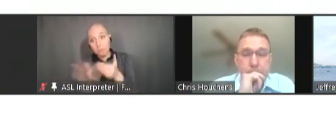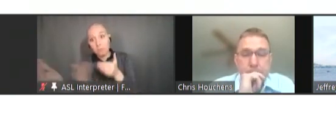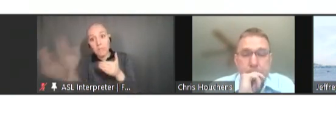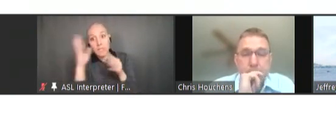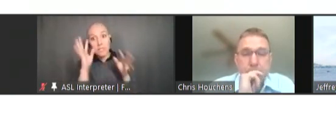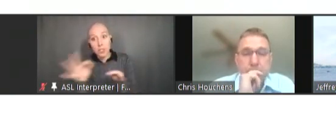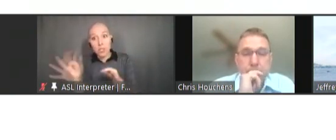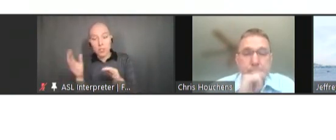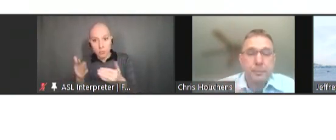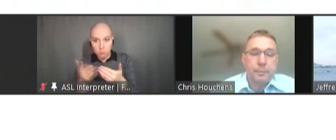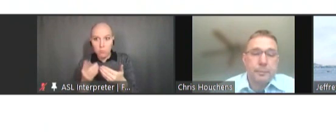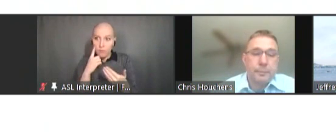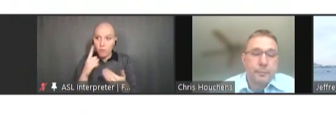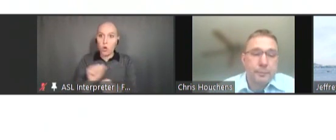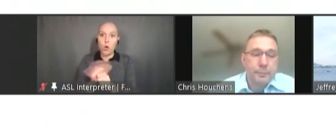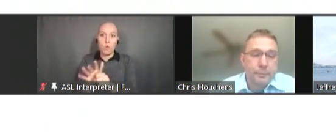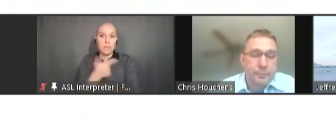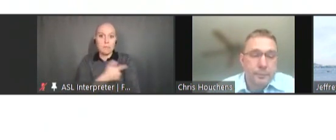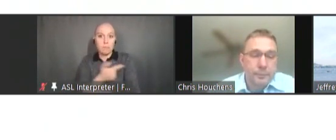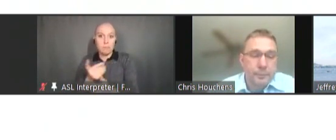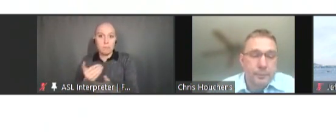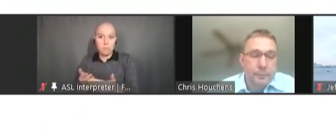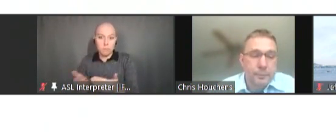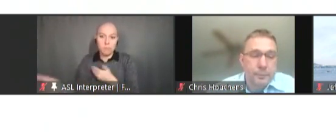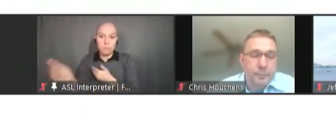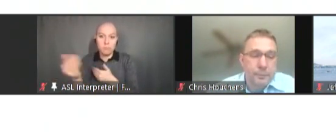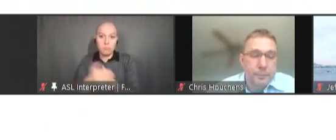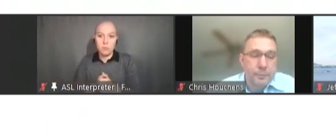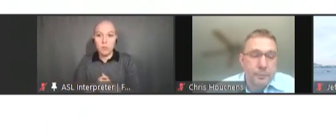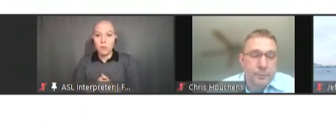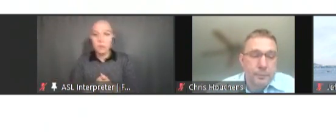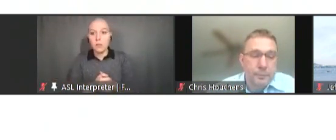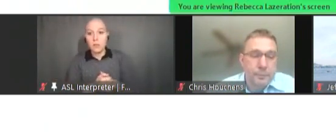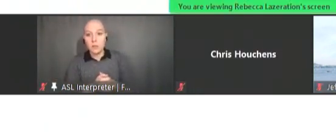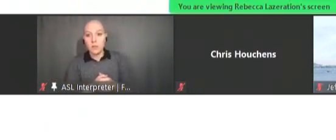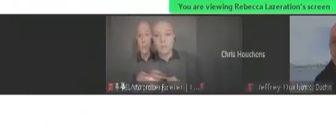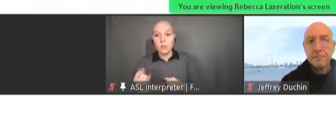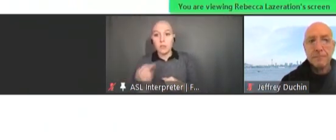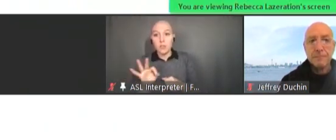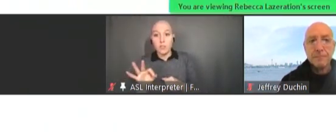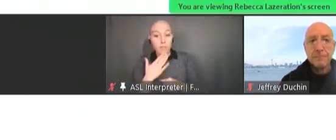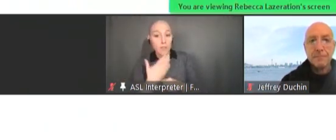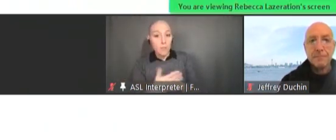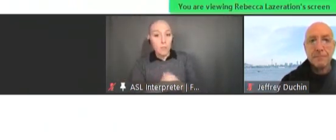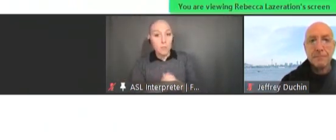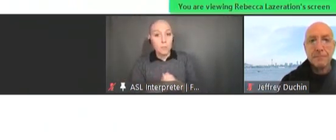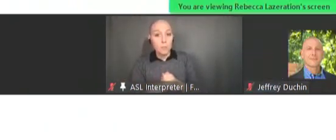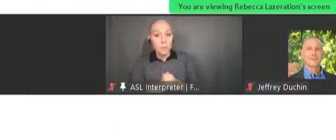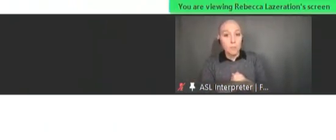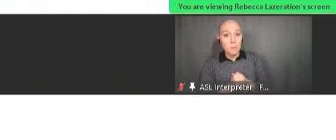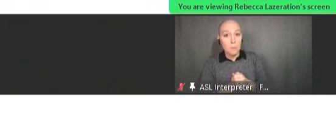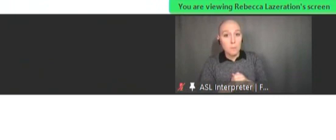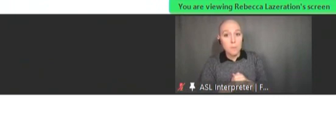Robert Hopkins: Rob Schechter, do you want to ask your question?